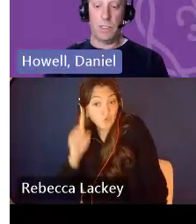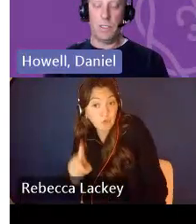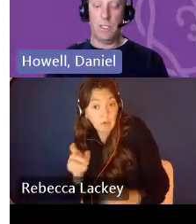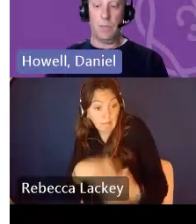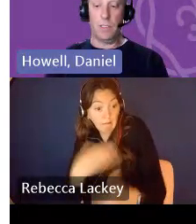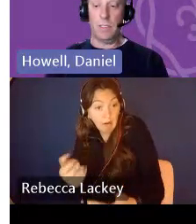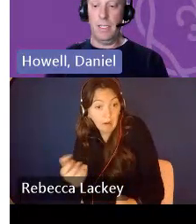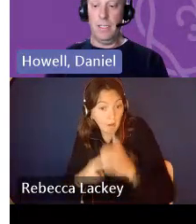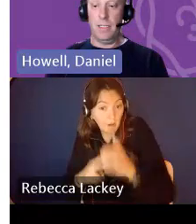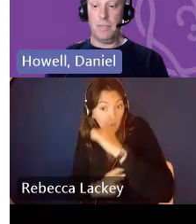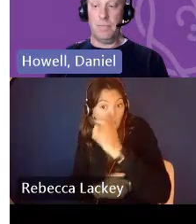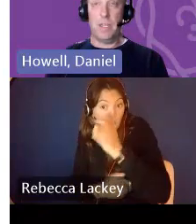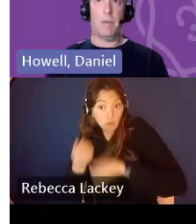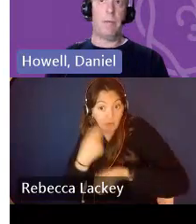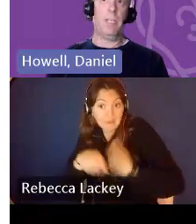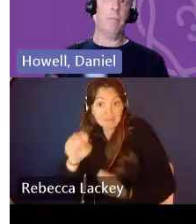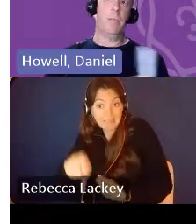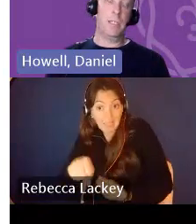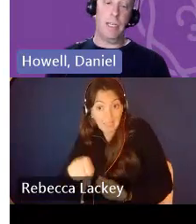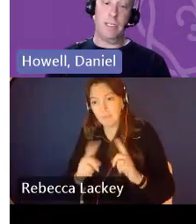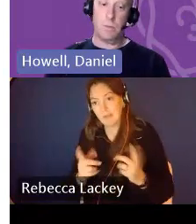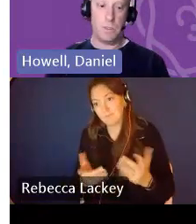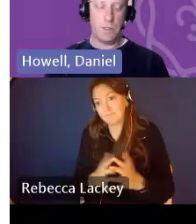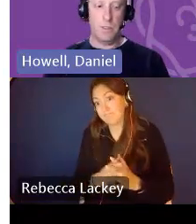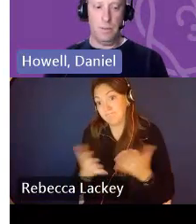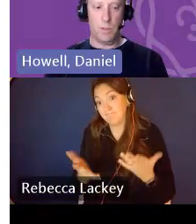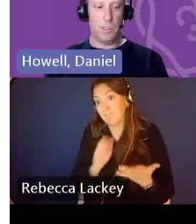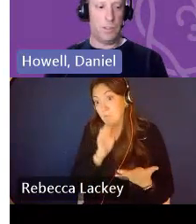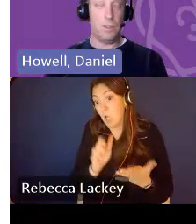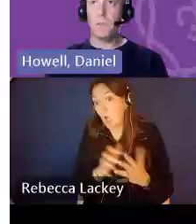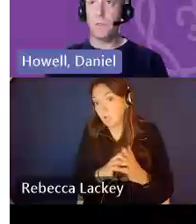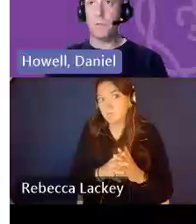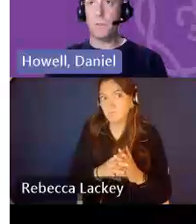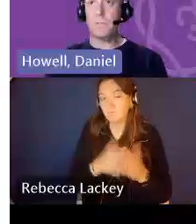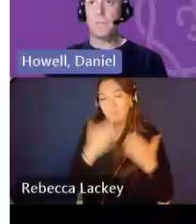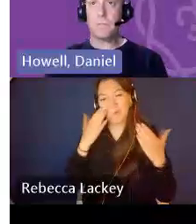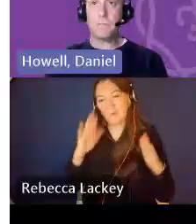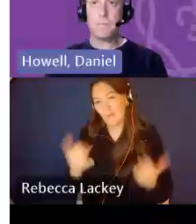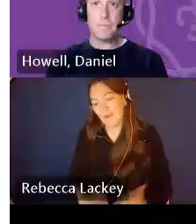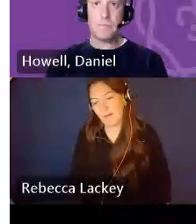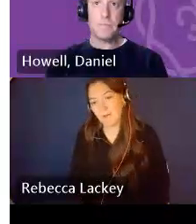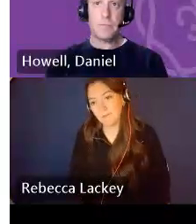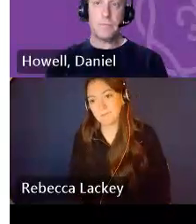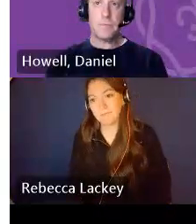the bridge done but um they may not be the case. We just we just don't know at this point. Well,